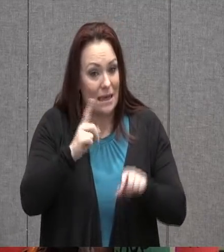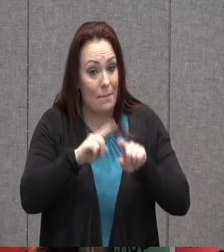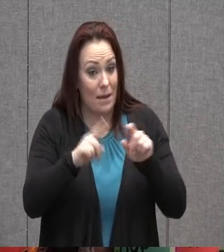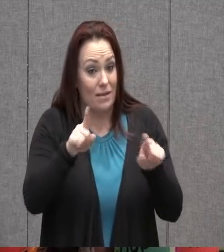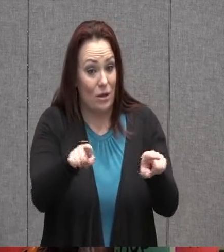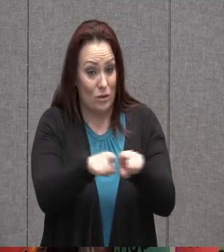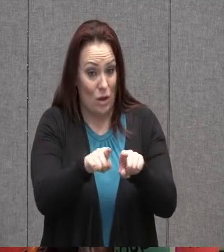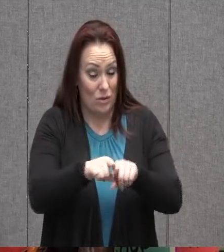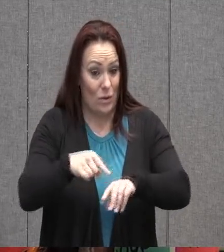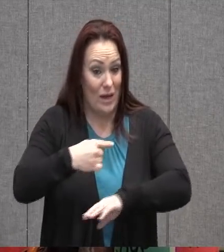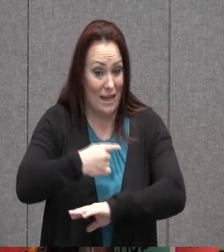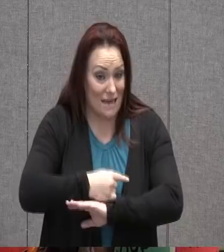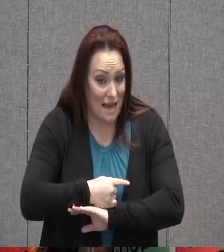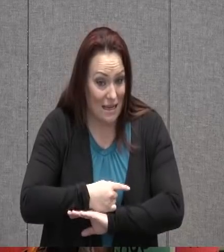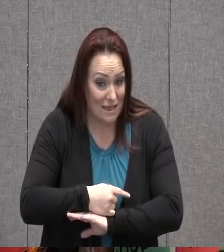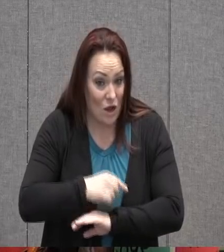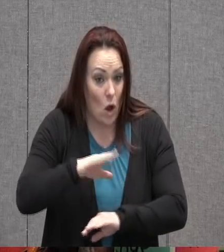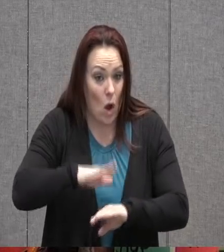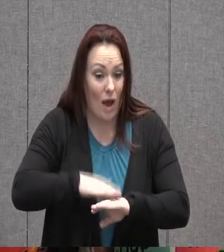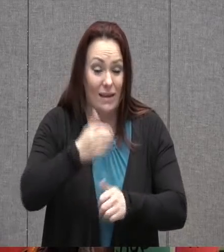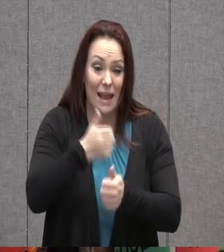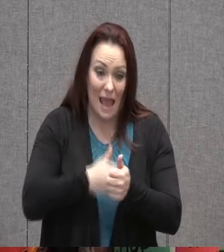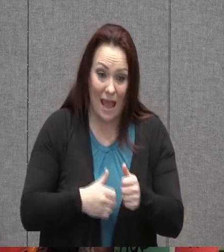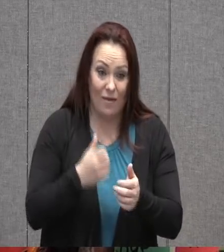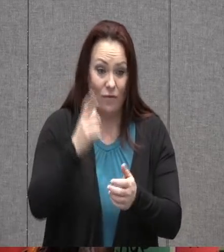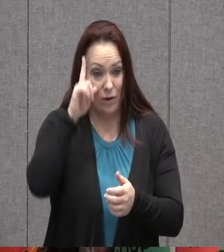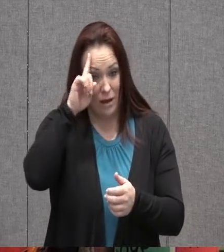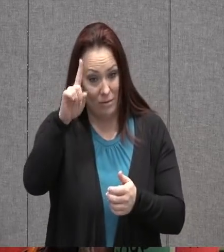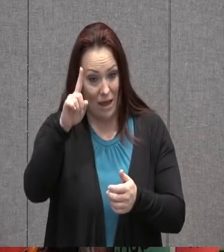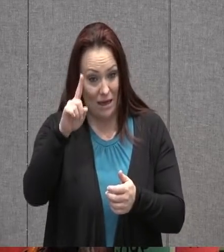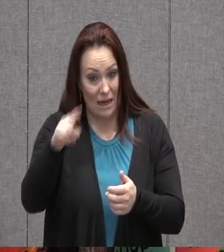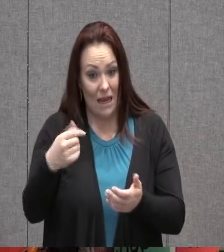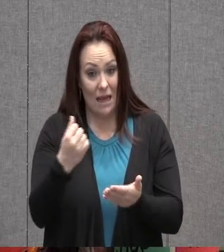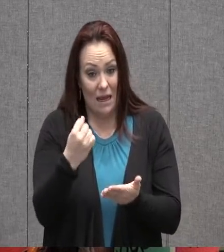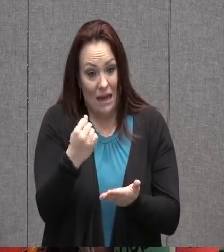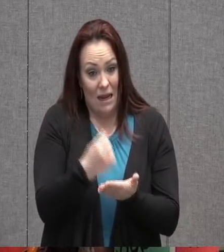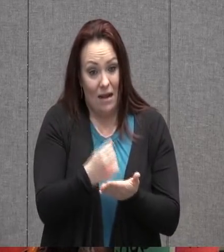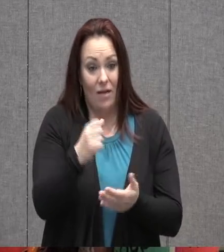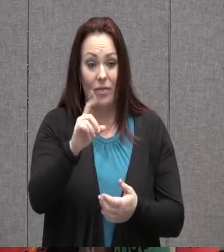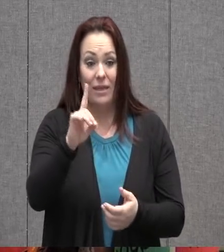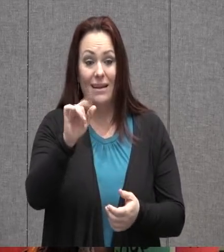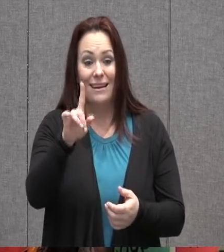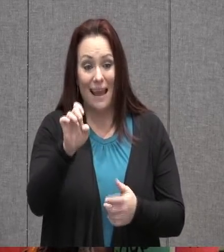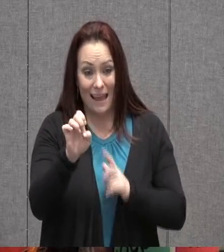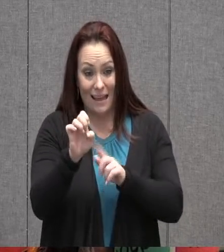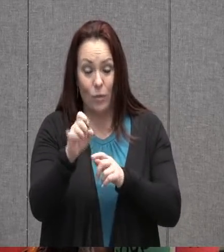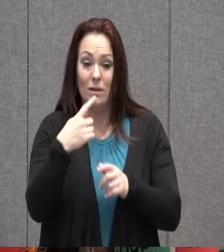Every penny's date tells you when it was created, when it was stamped at the United States Mint